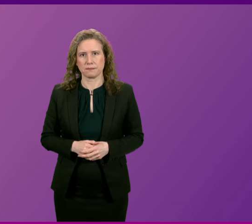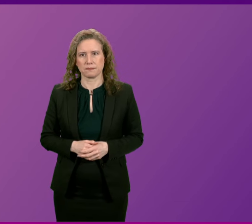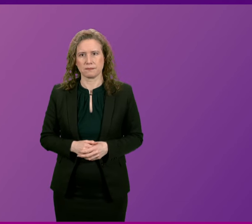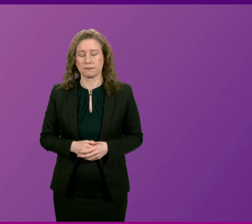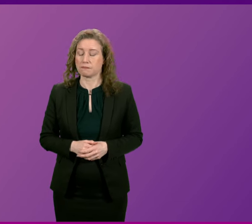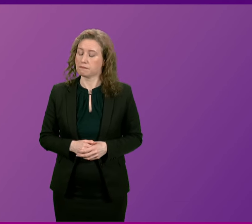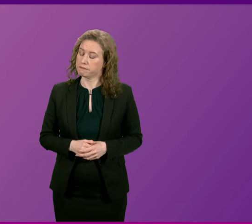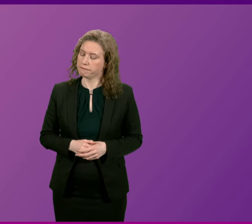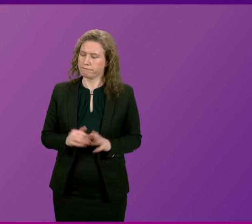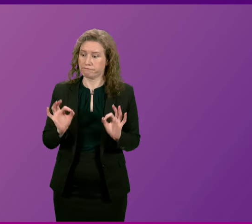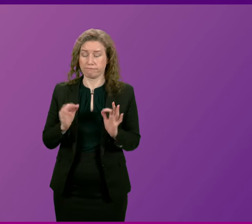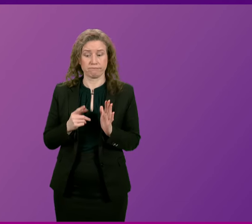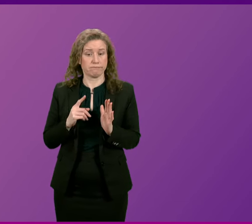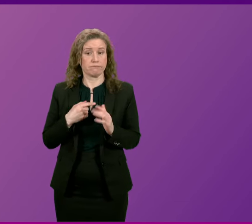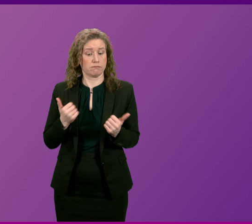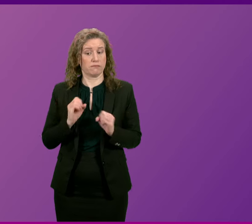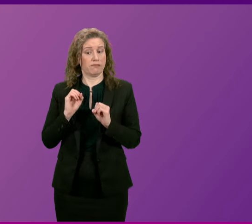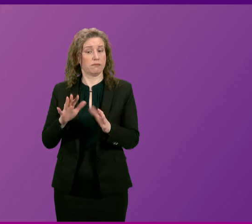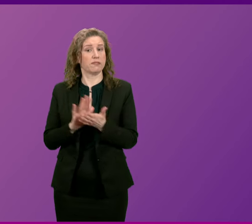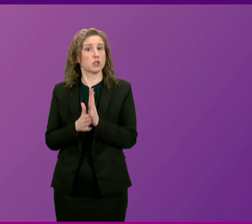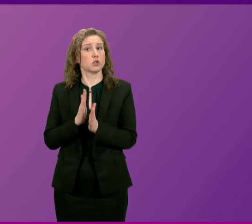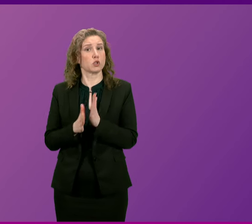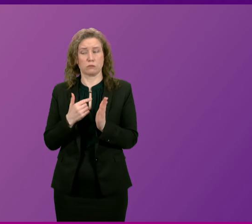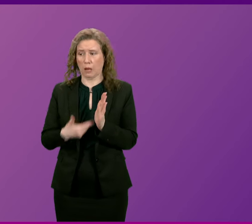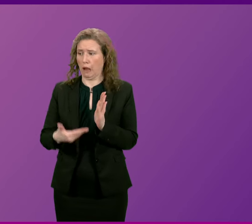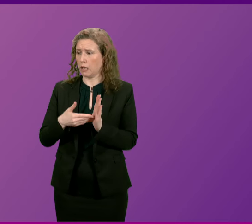I have nothing really to add to what I have said to Douglas Ross about the